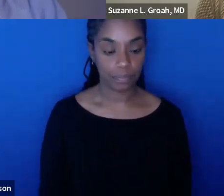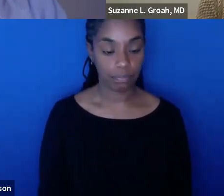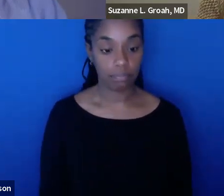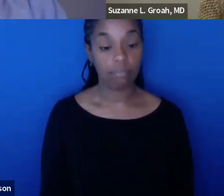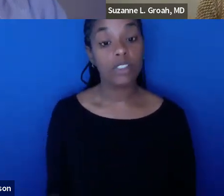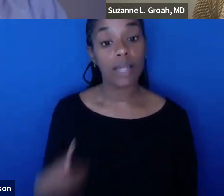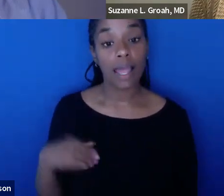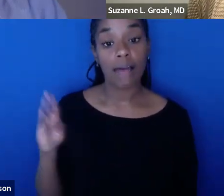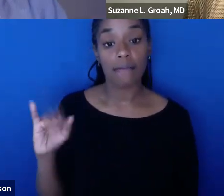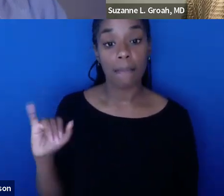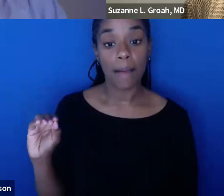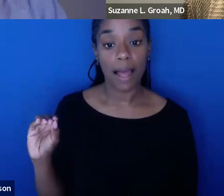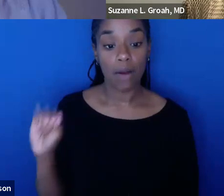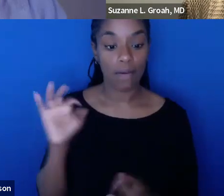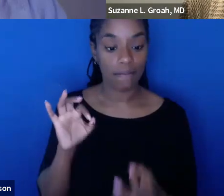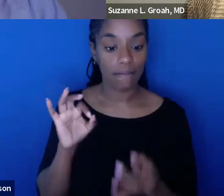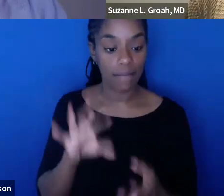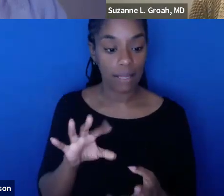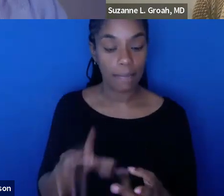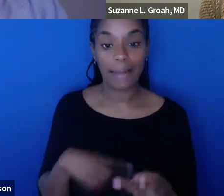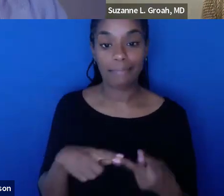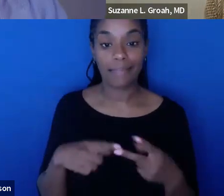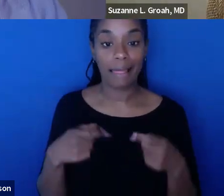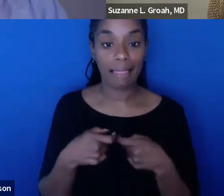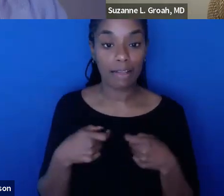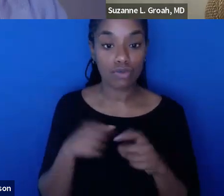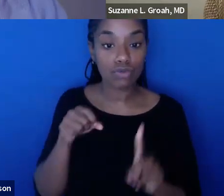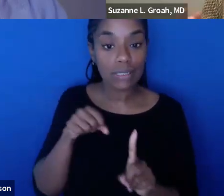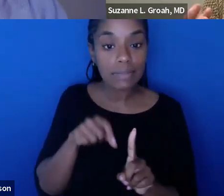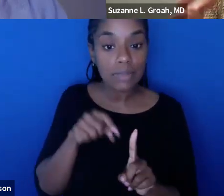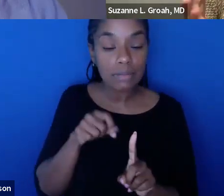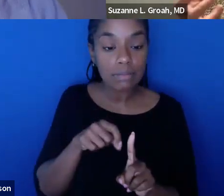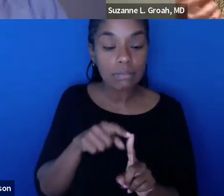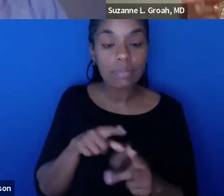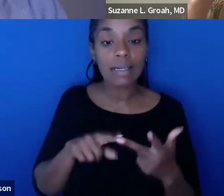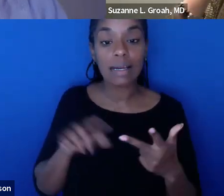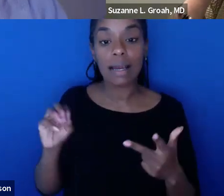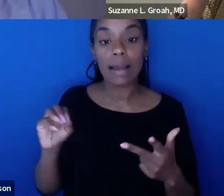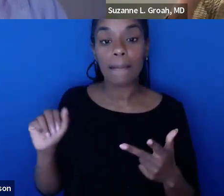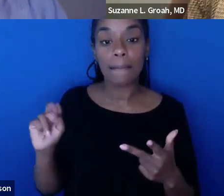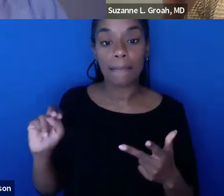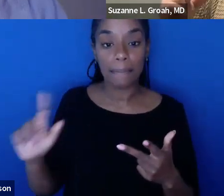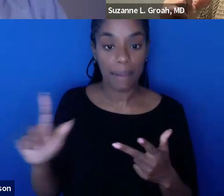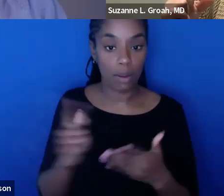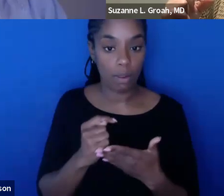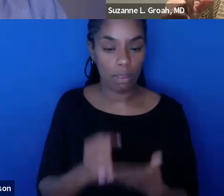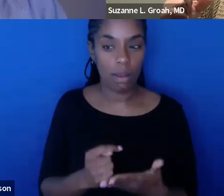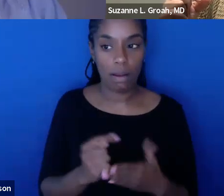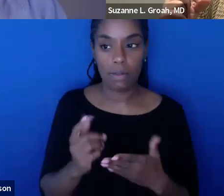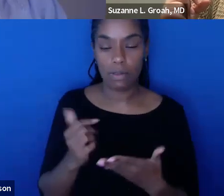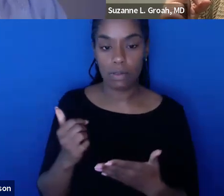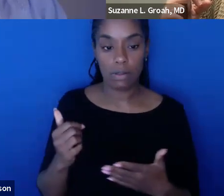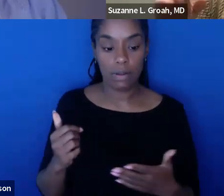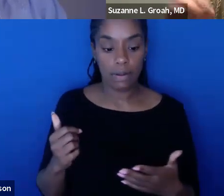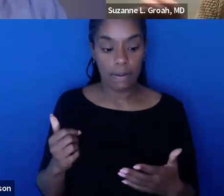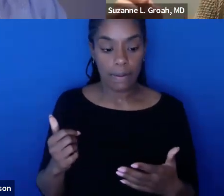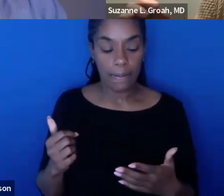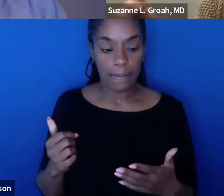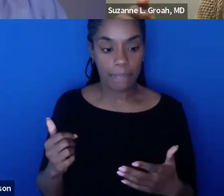There can be electrical stimulation, manual therapy to help people be able